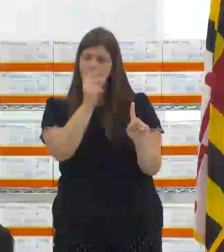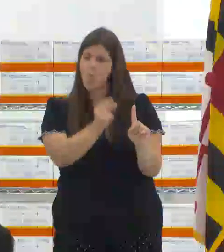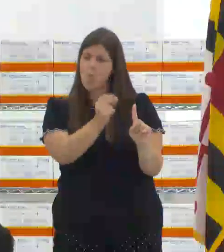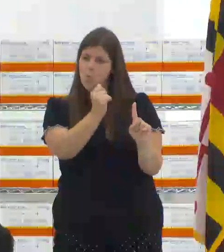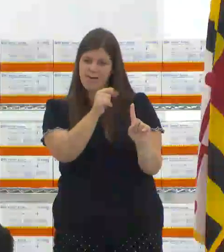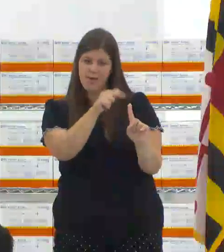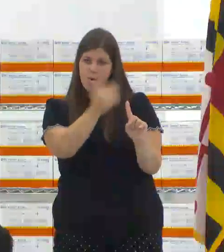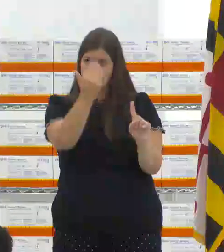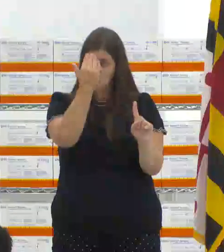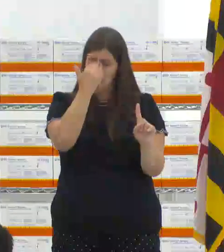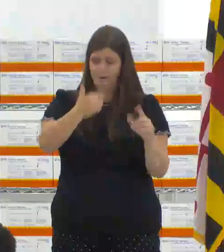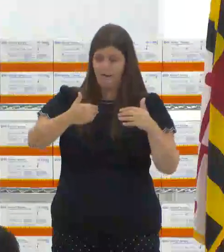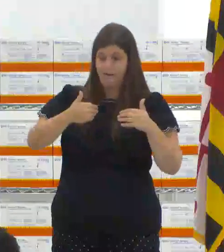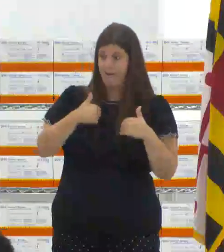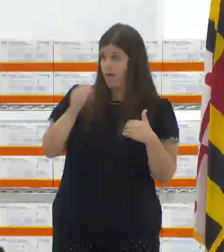to bring that tool to the front lines of this fight.